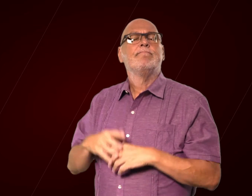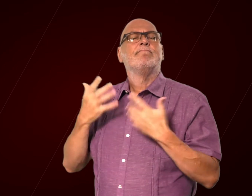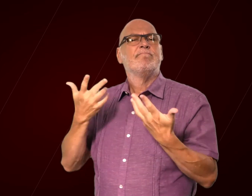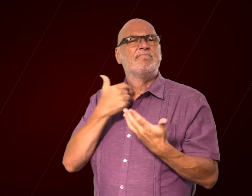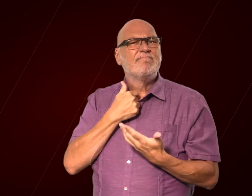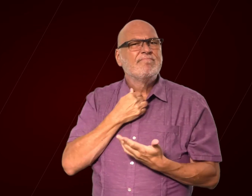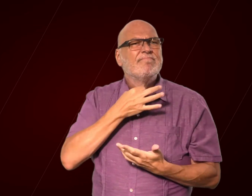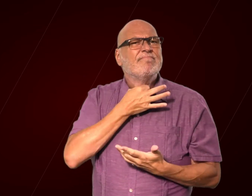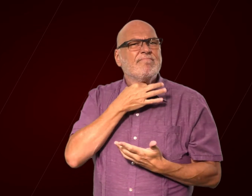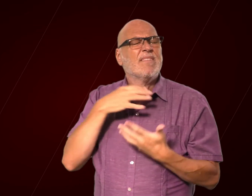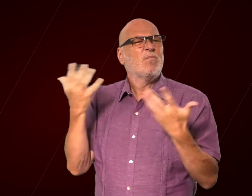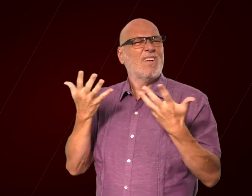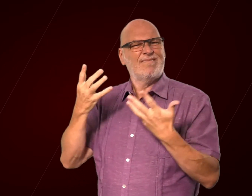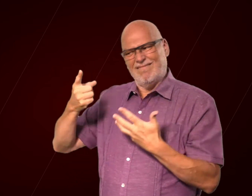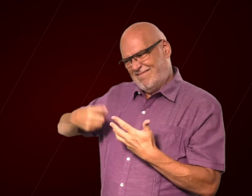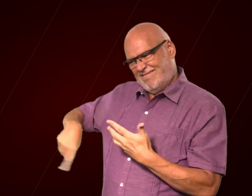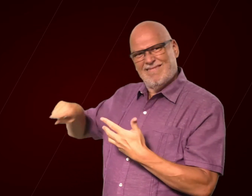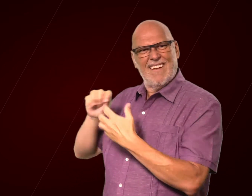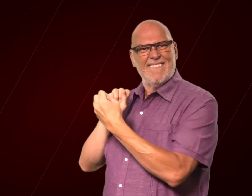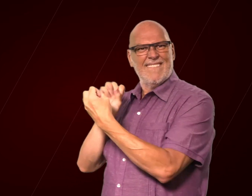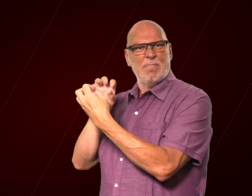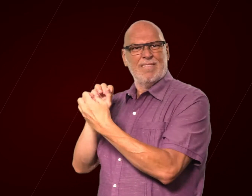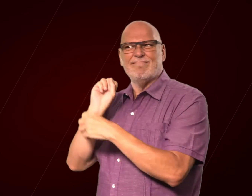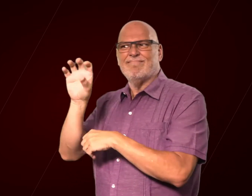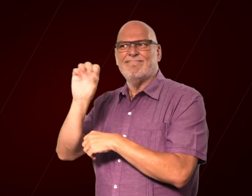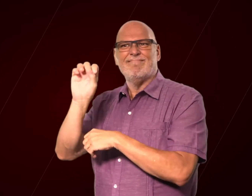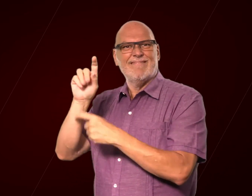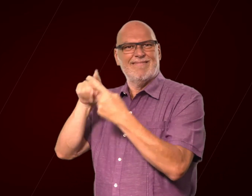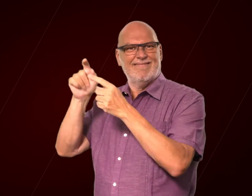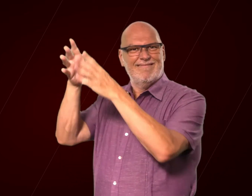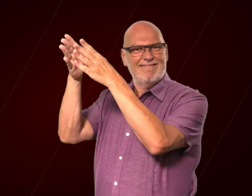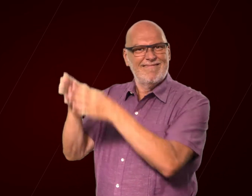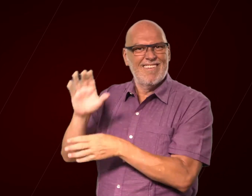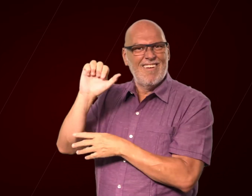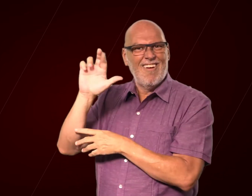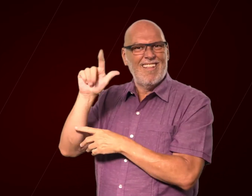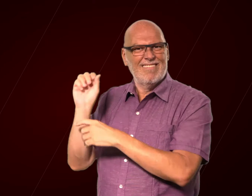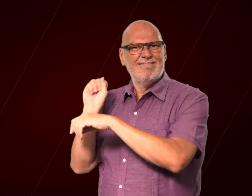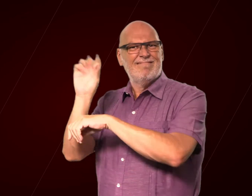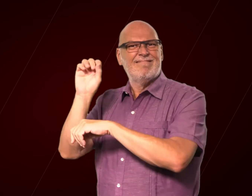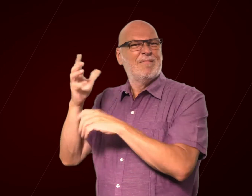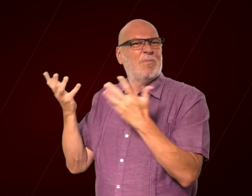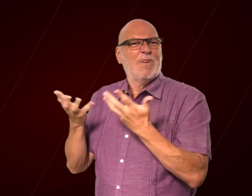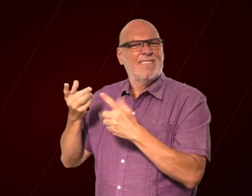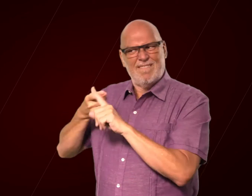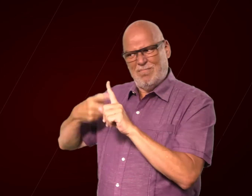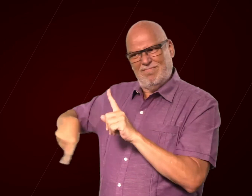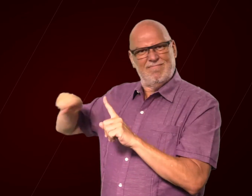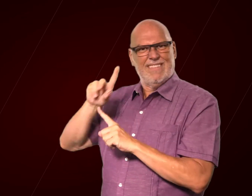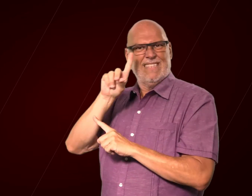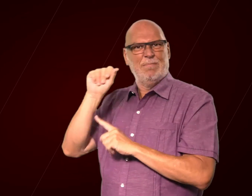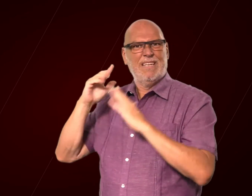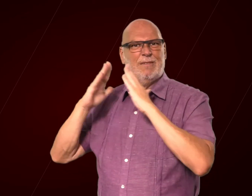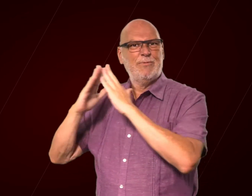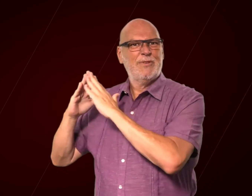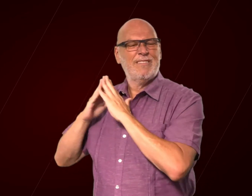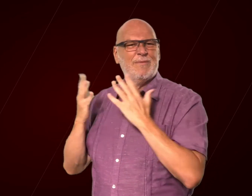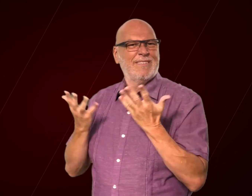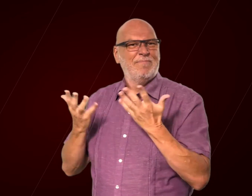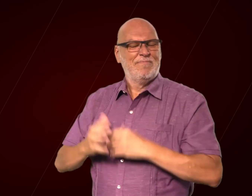What feedbacks did they get from consulting with the disability community?